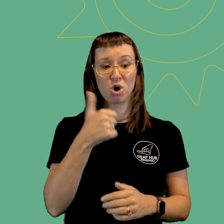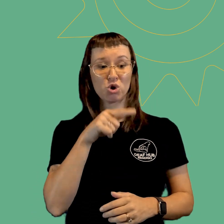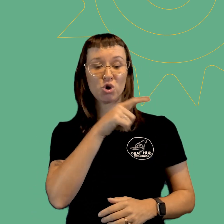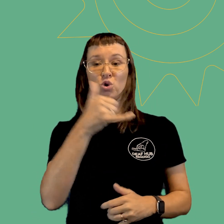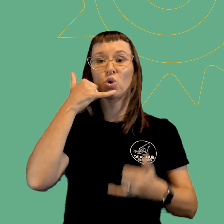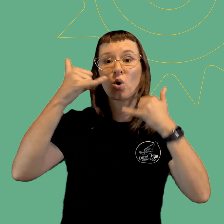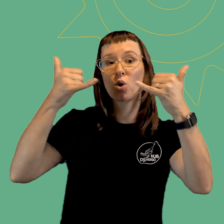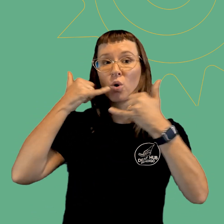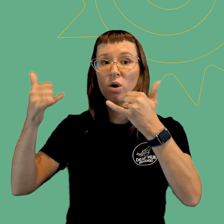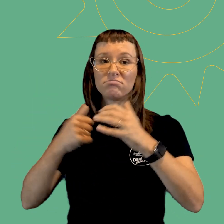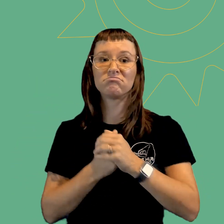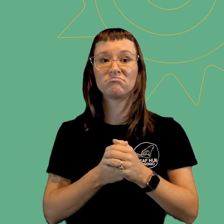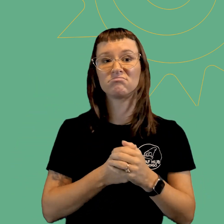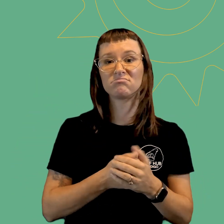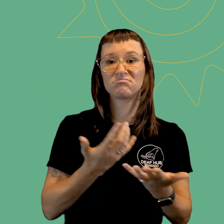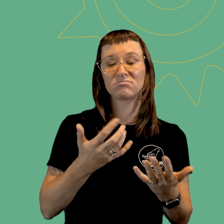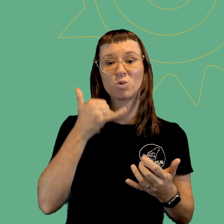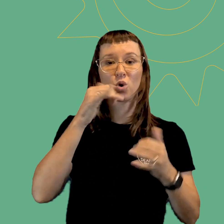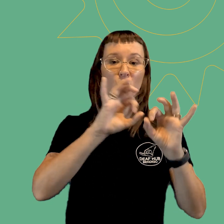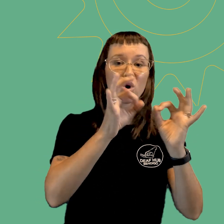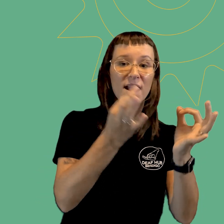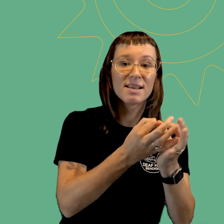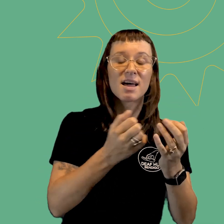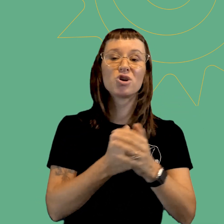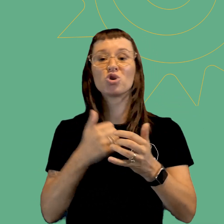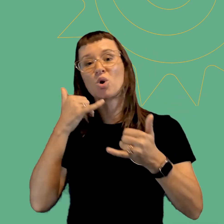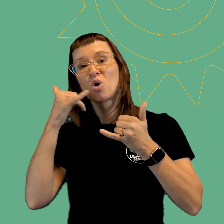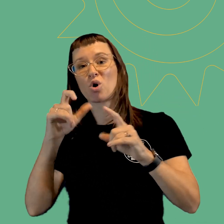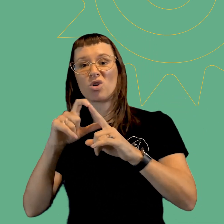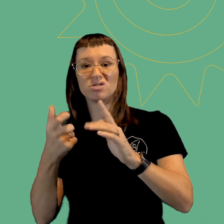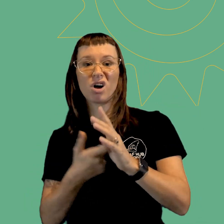you communicate with a hearing person who is using a phone even if you can't hear or don't